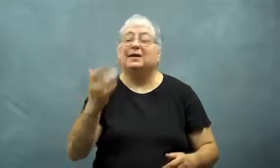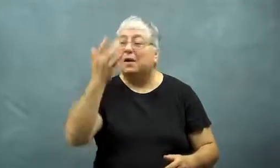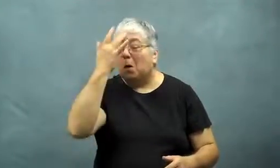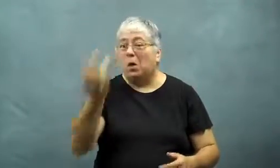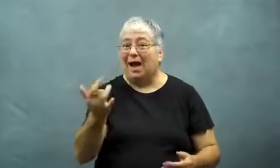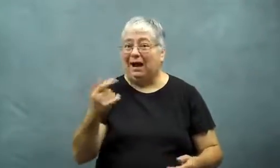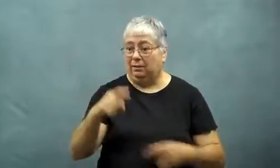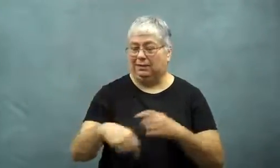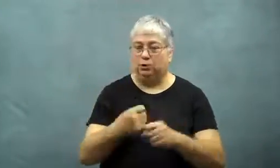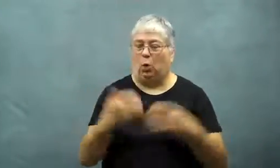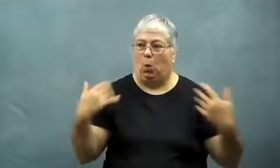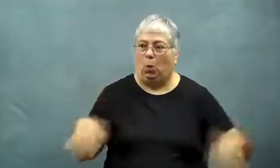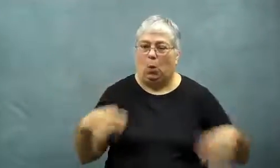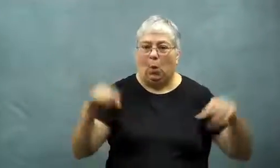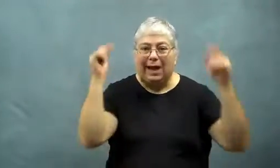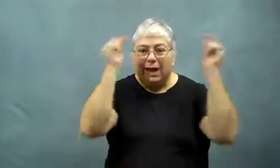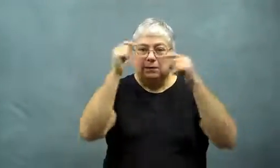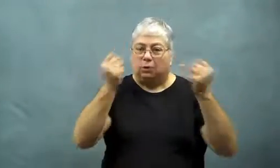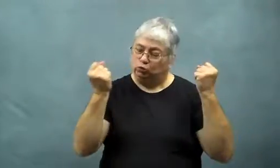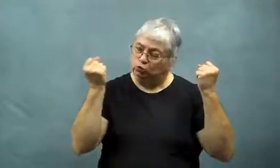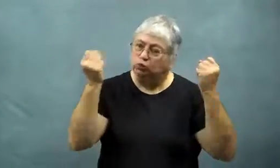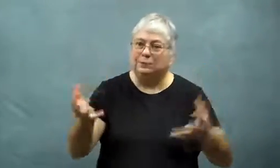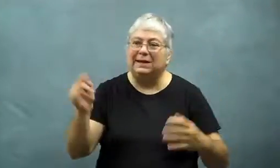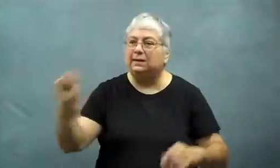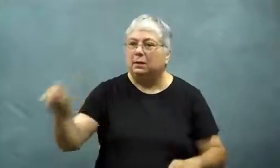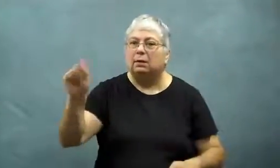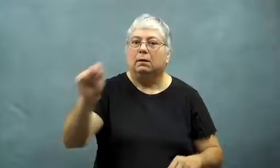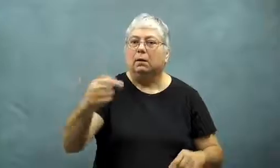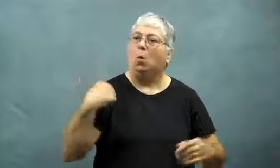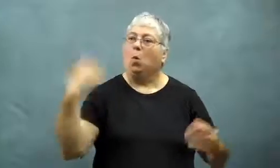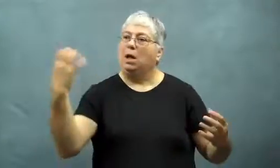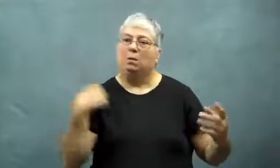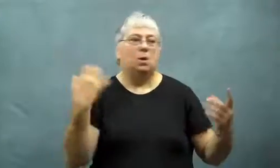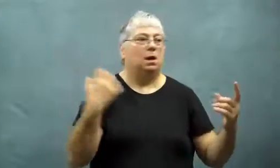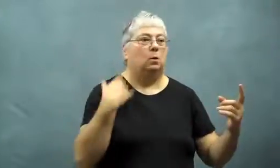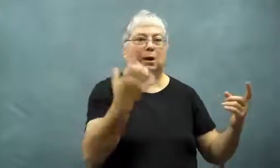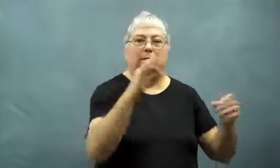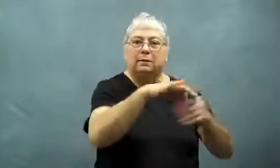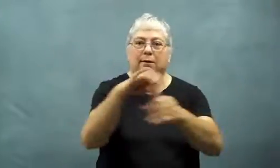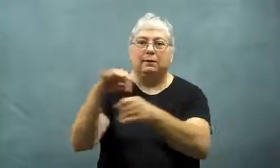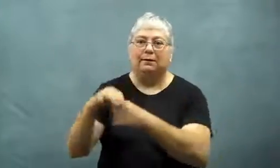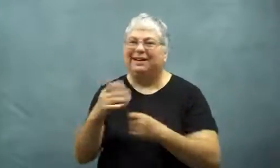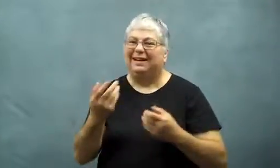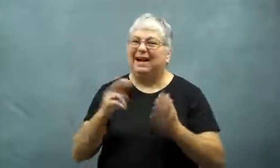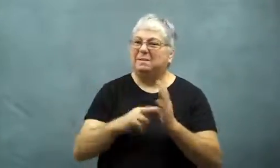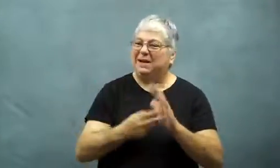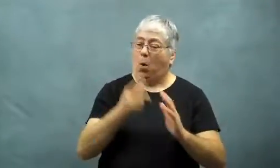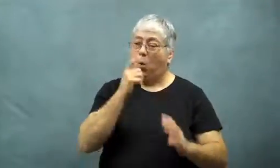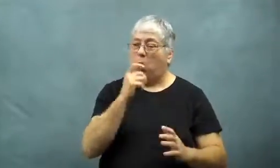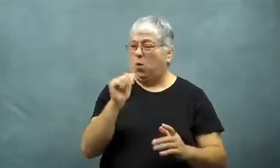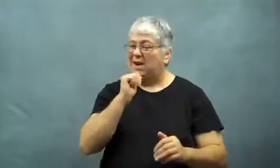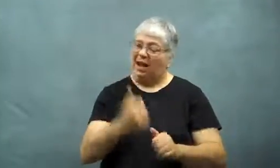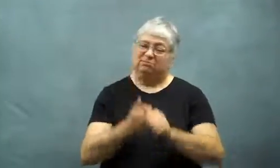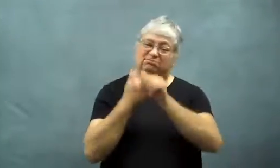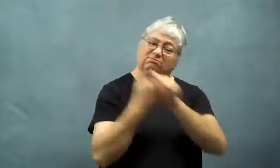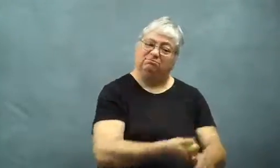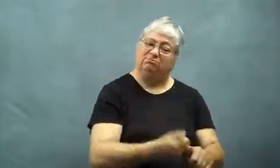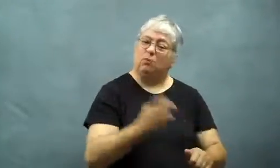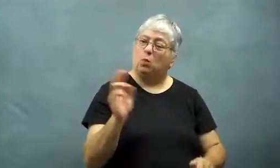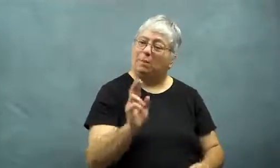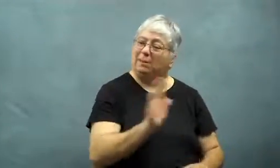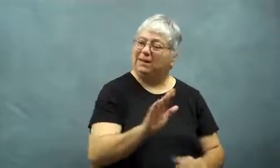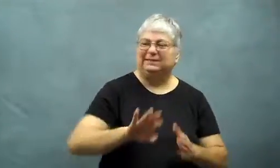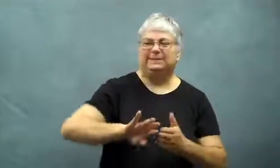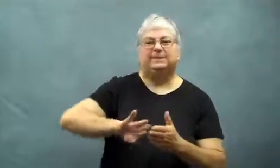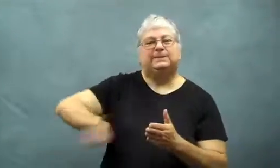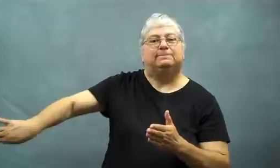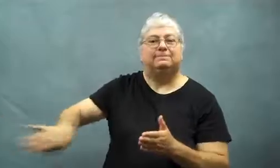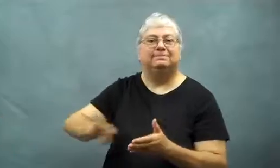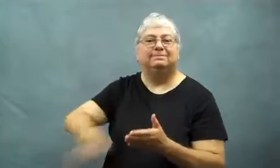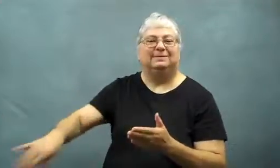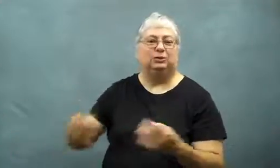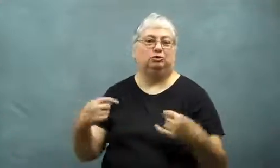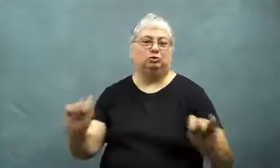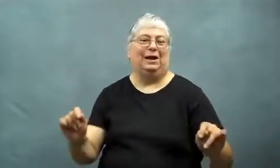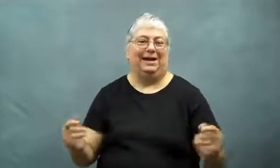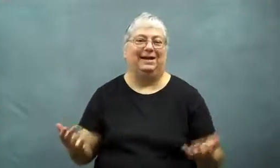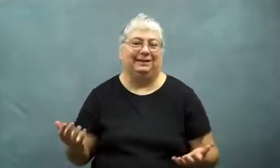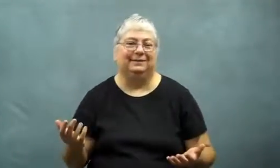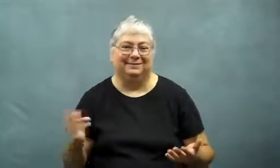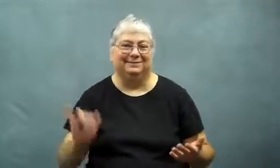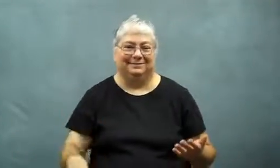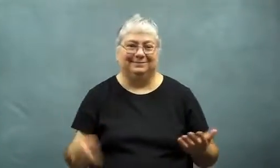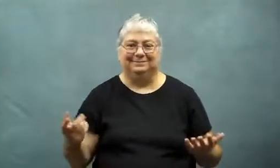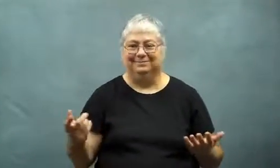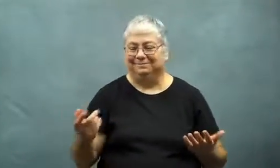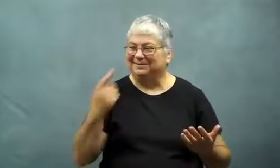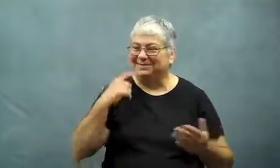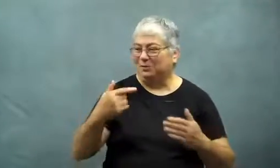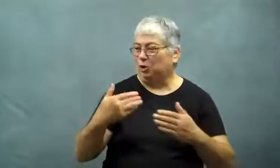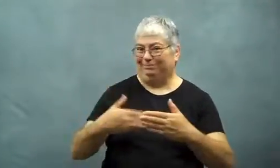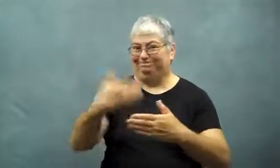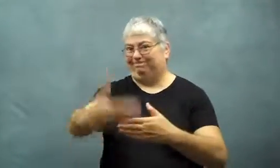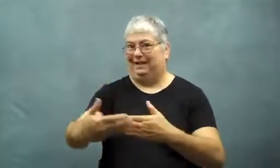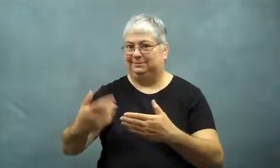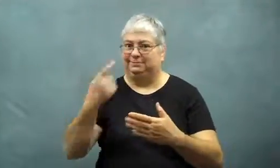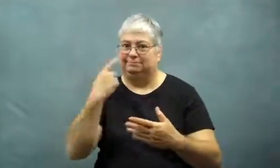It was quite a headache with so many candidates this year vying for the post.